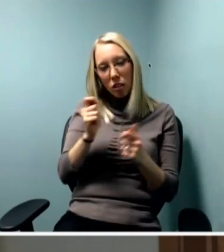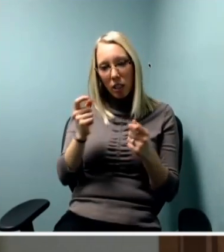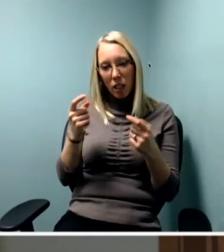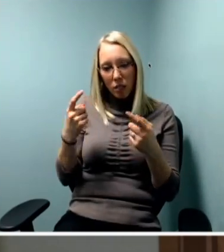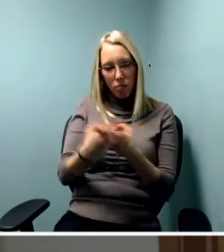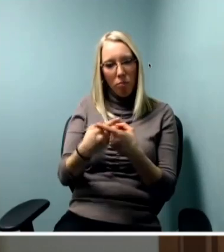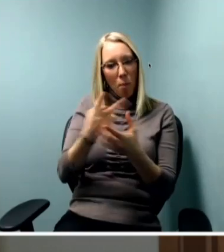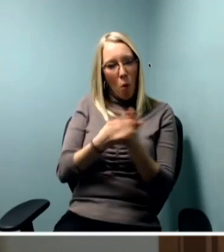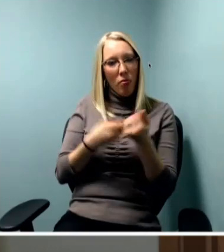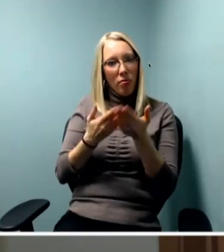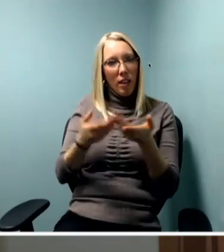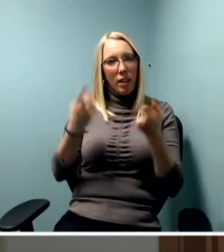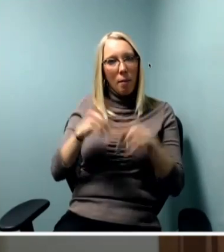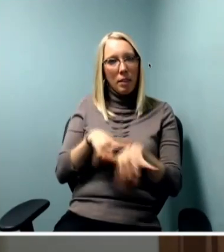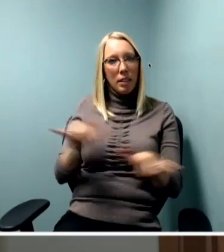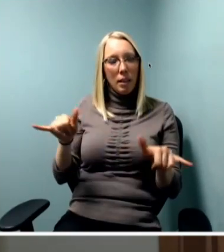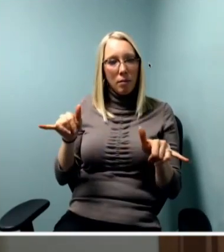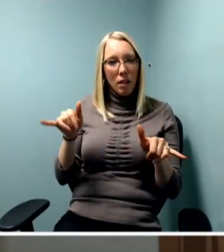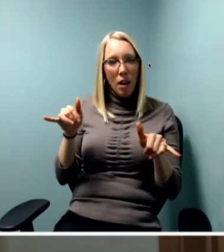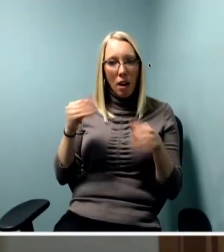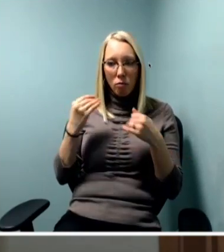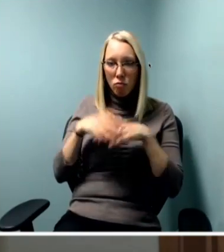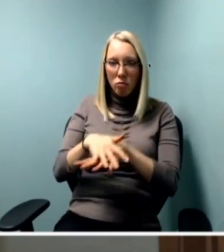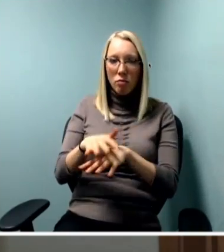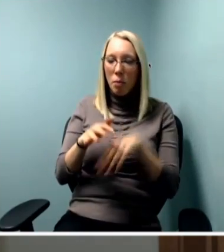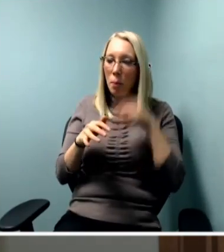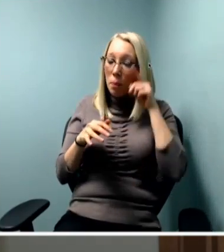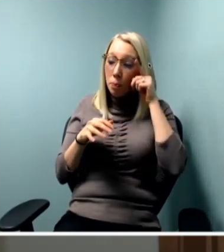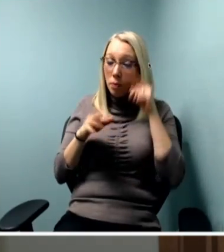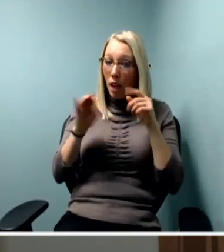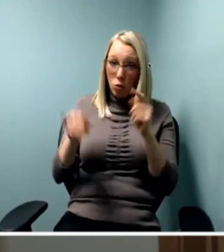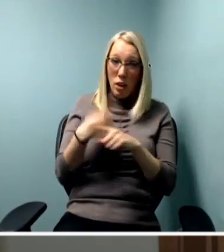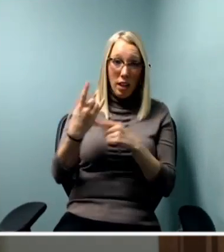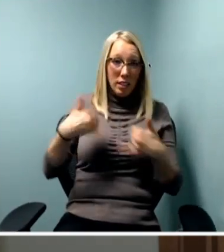But you know, even-- even today, the only way somebody can go get